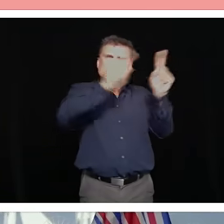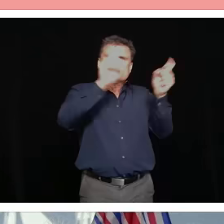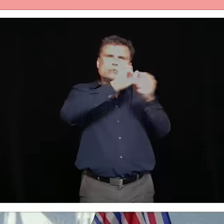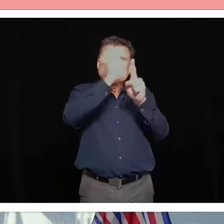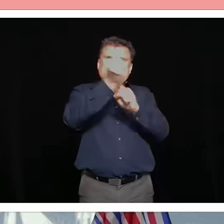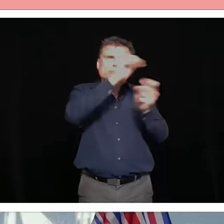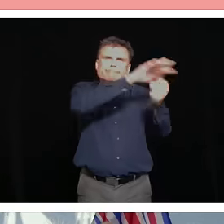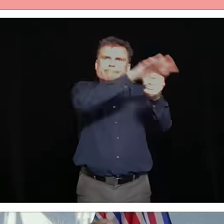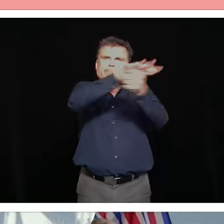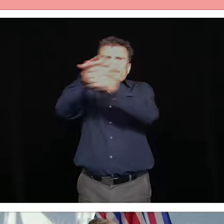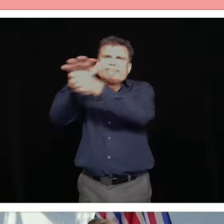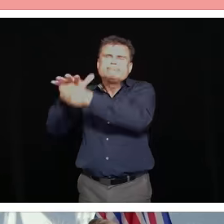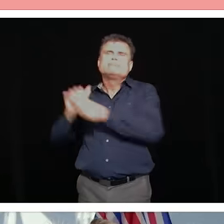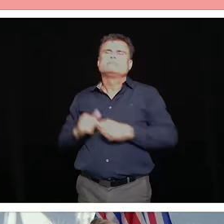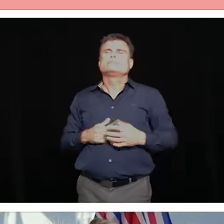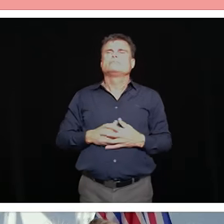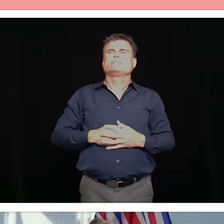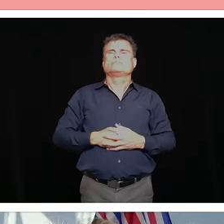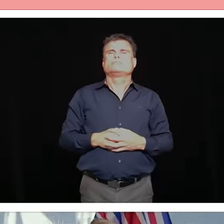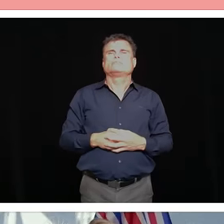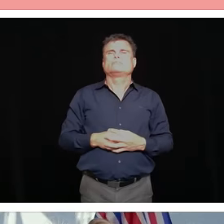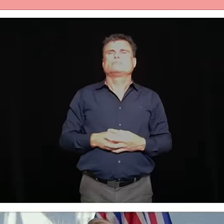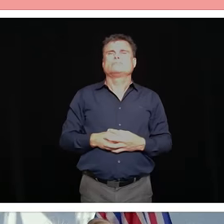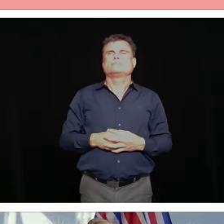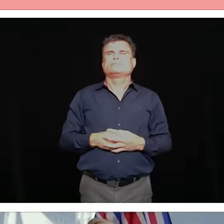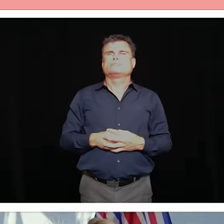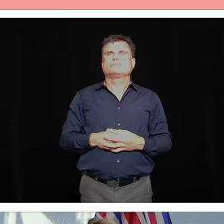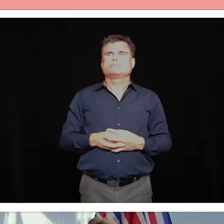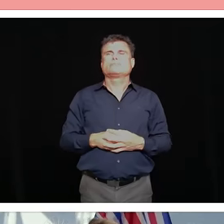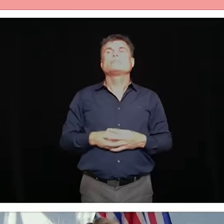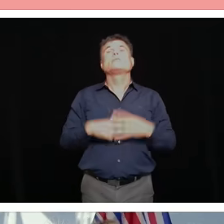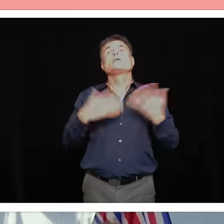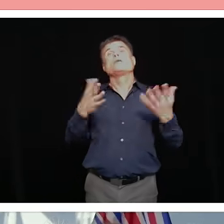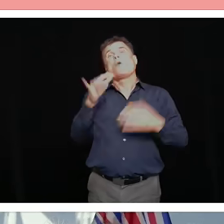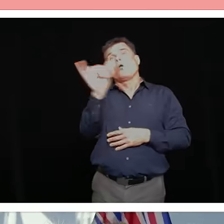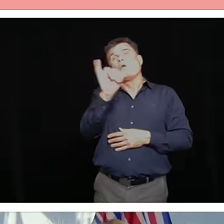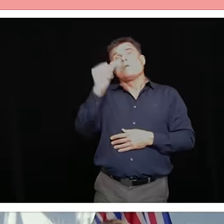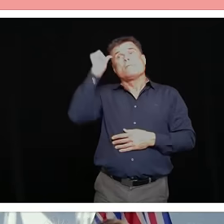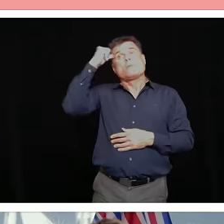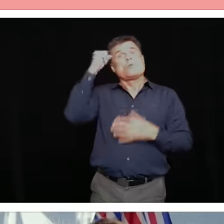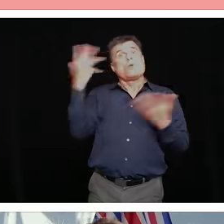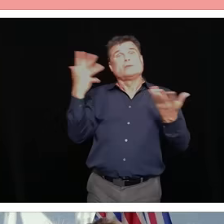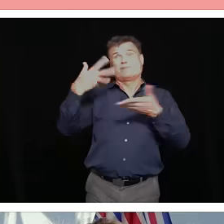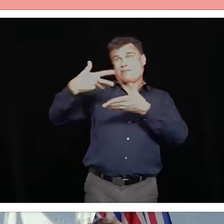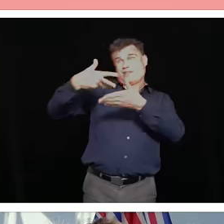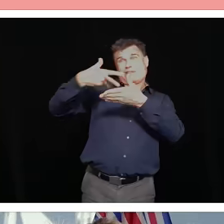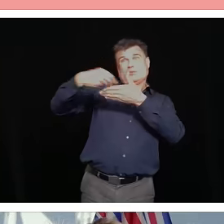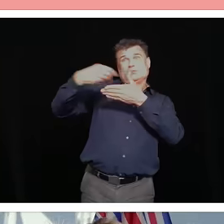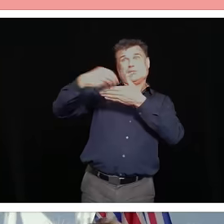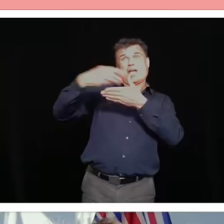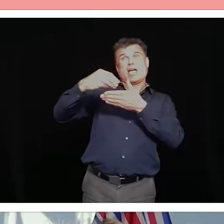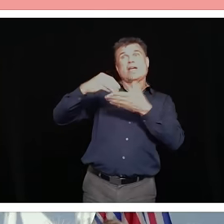. We estimate that we are at that somewhere around 65% of normal. Somewhere in between the 60% scenario and the